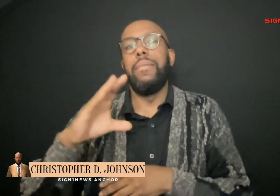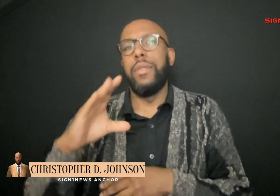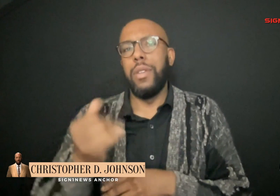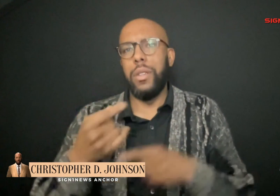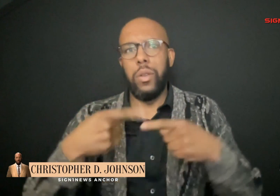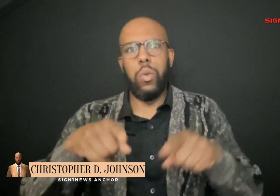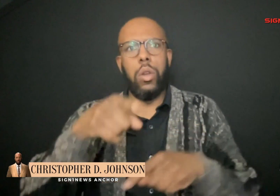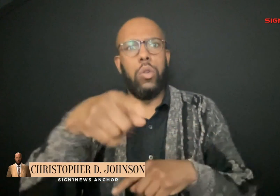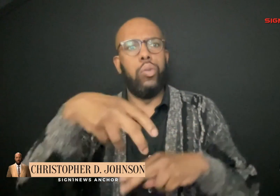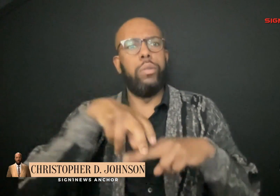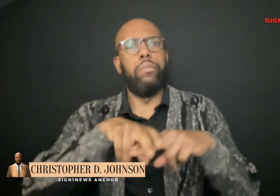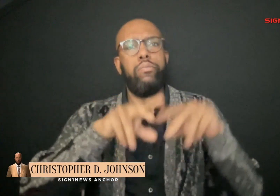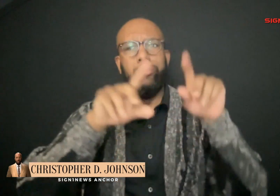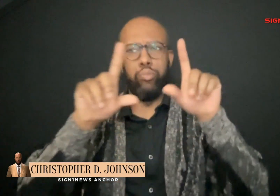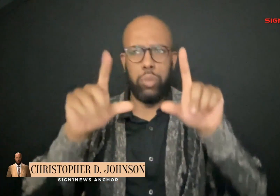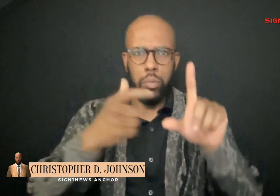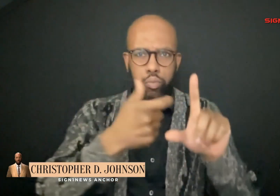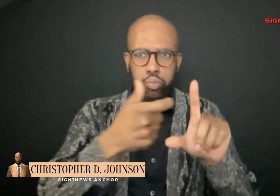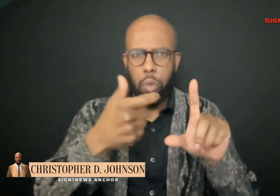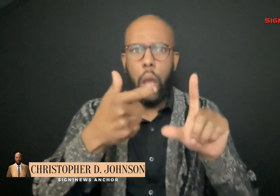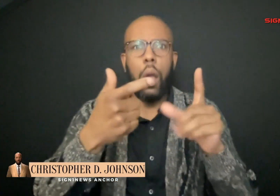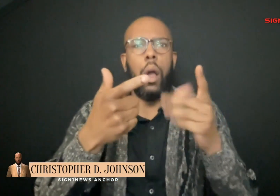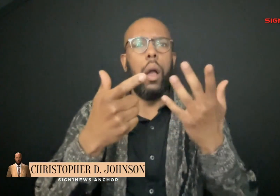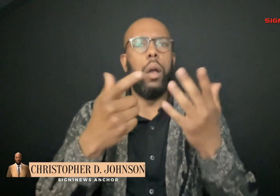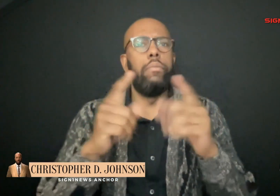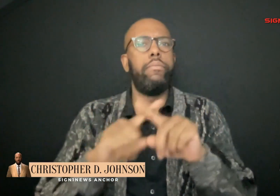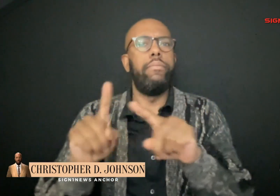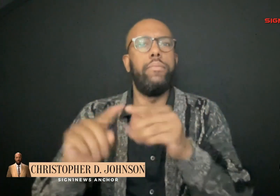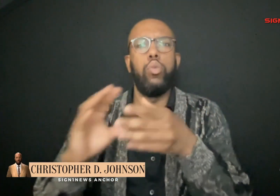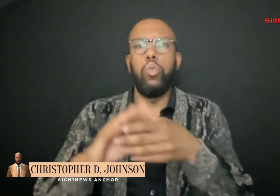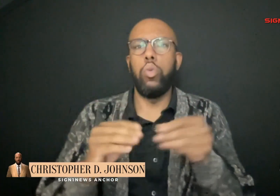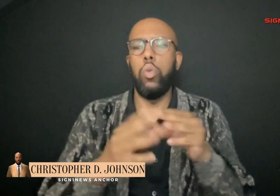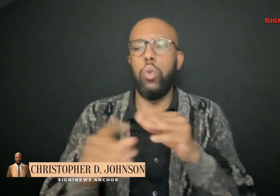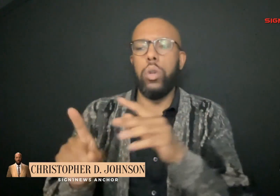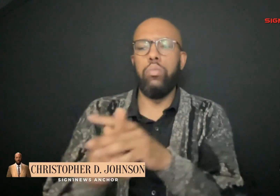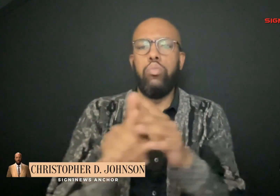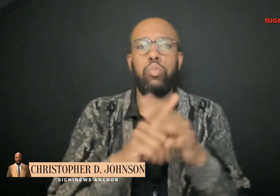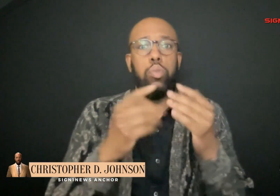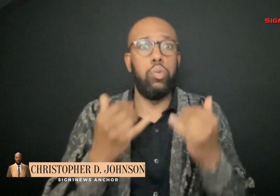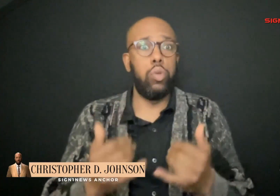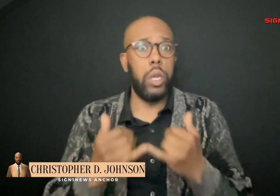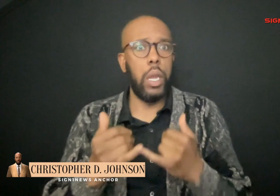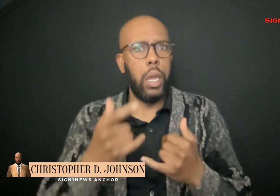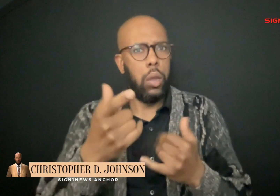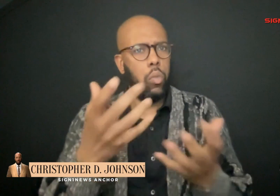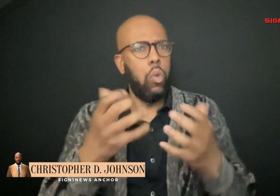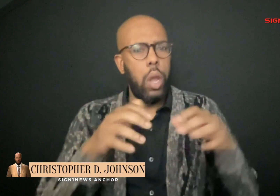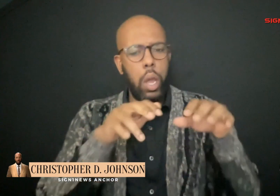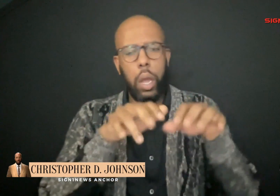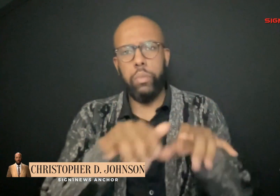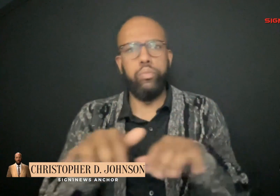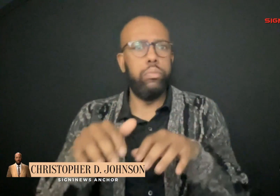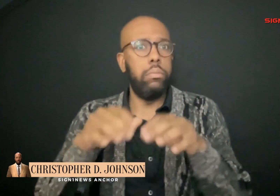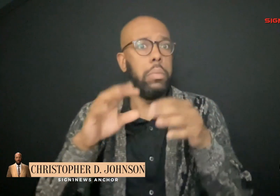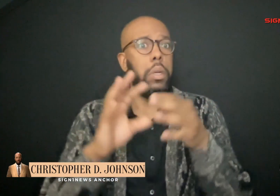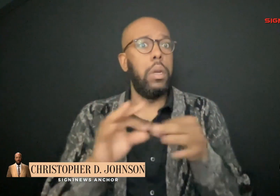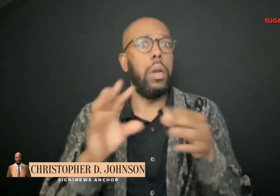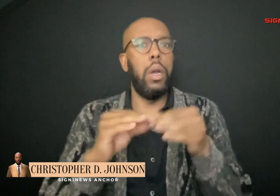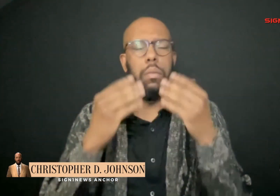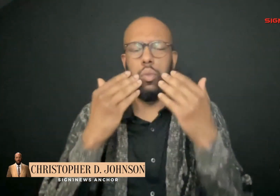Here's a quick look at the top trending stories making headlines today. If you post an interesting comment about this update,